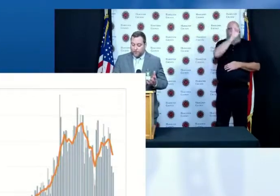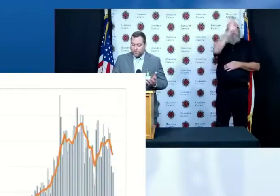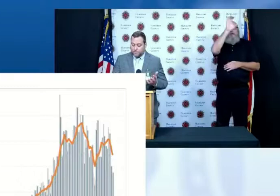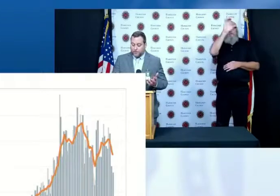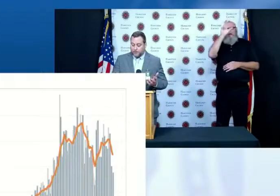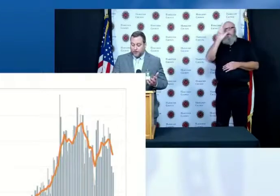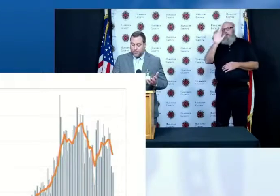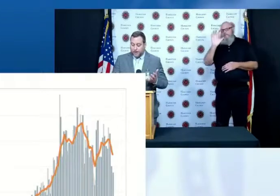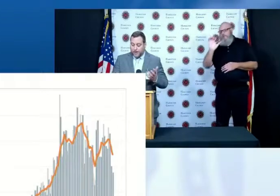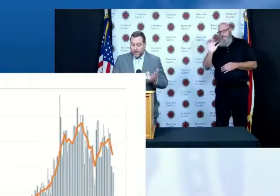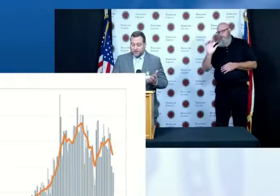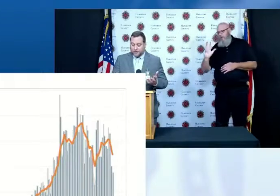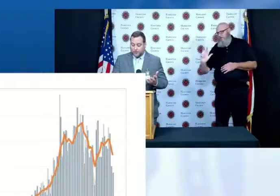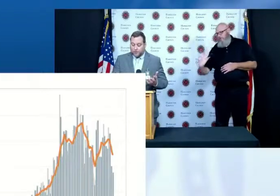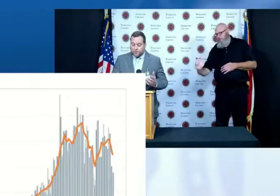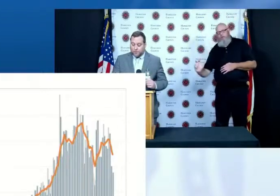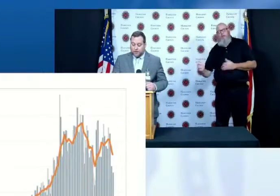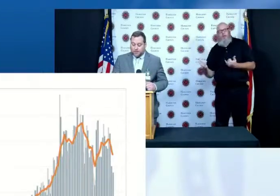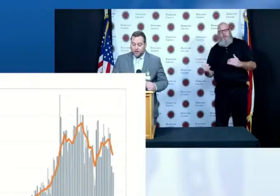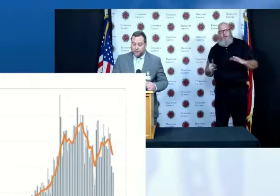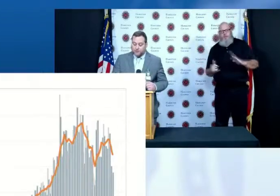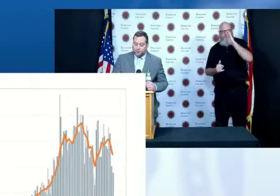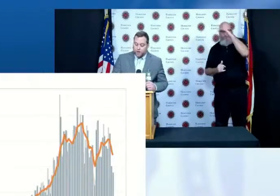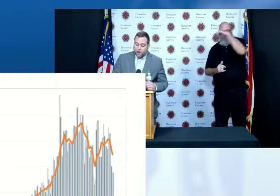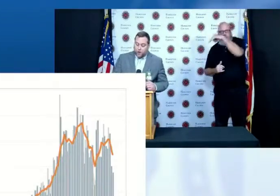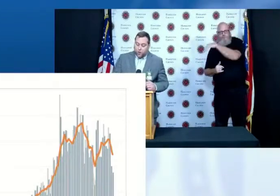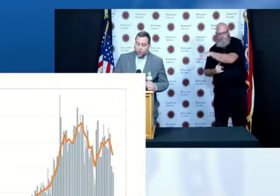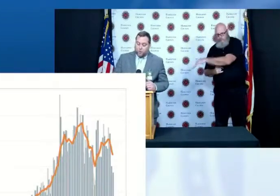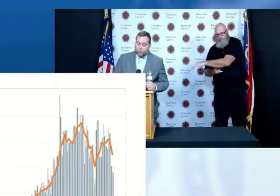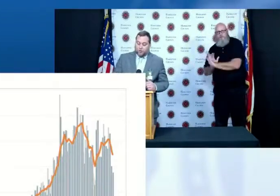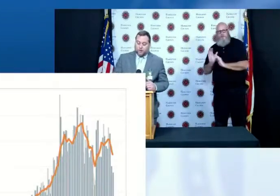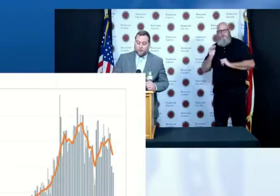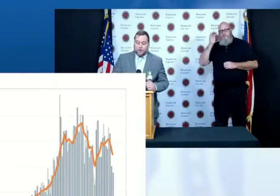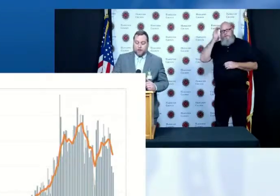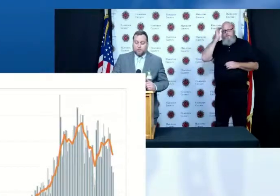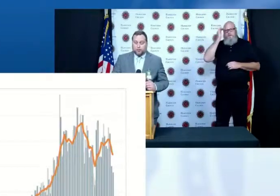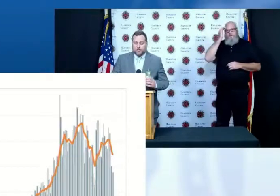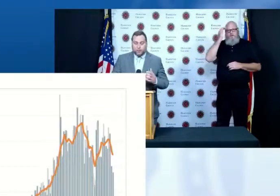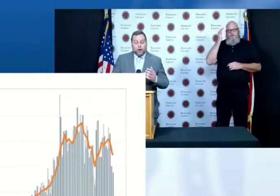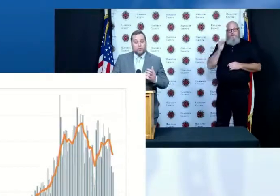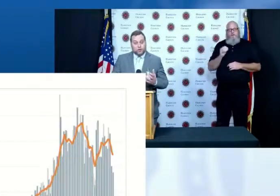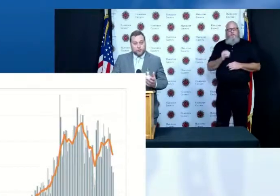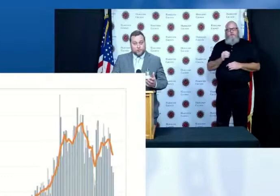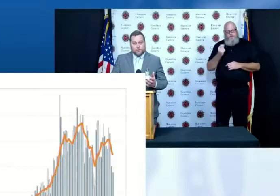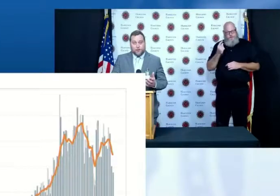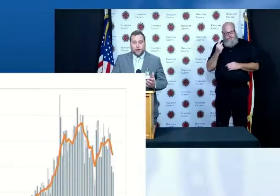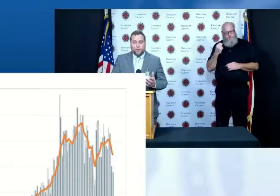our community at this current moment in time so one more reason why we turn purple and one